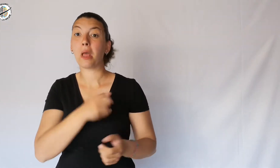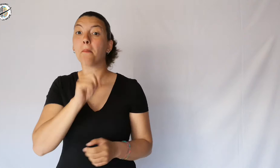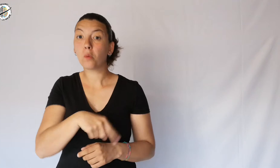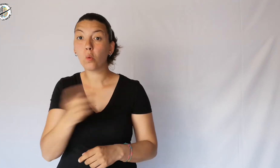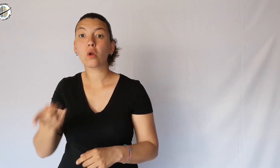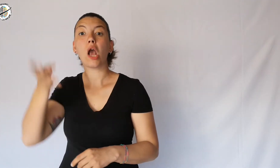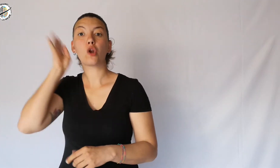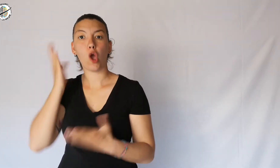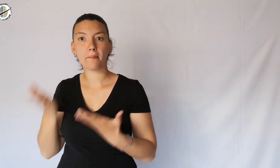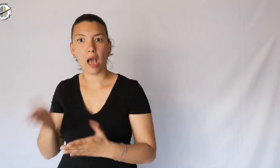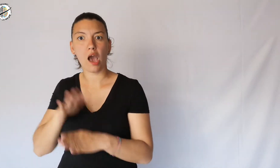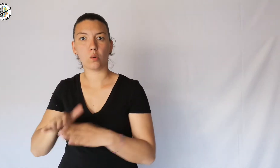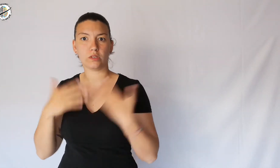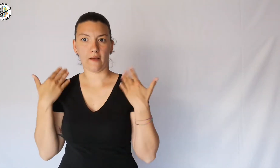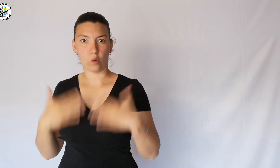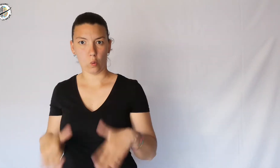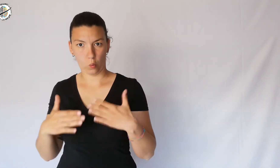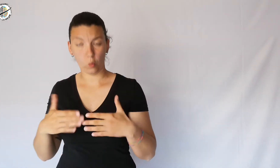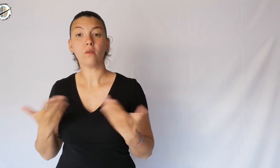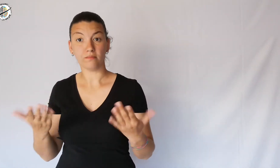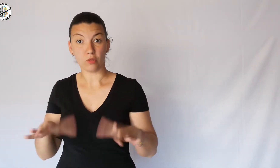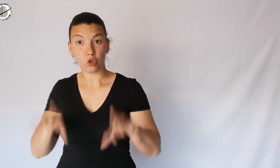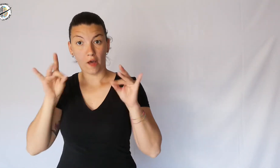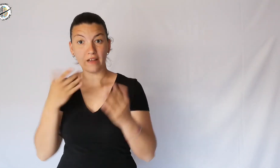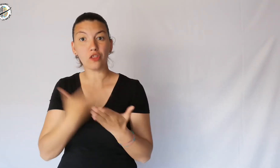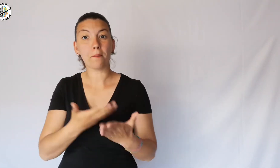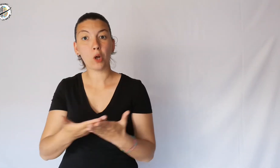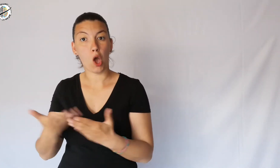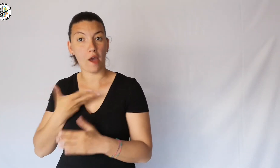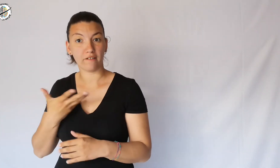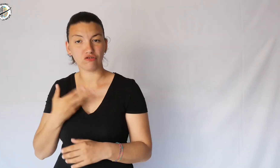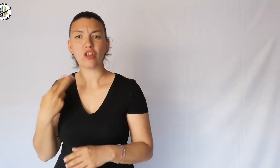Even the Romans used them a lot, in fact evidence was found